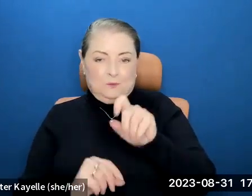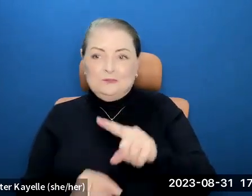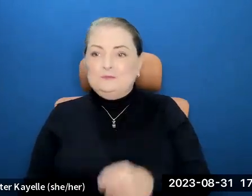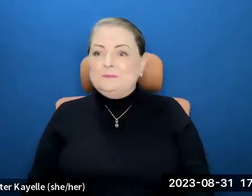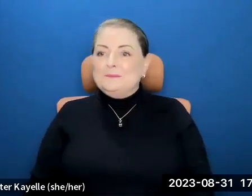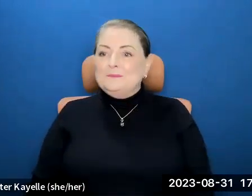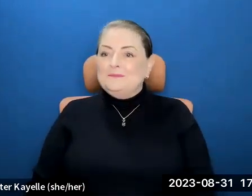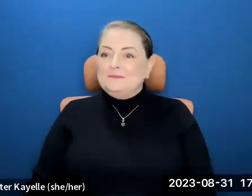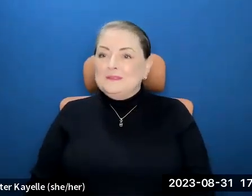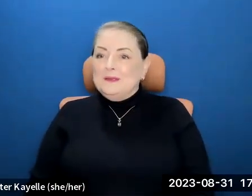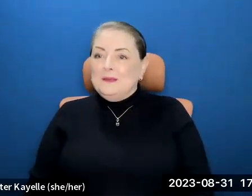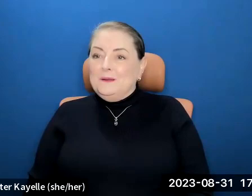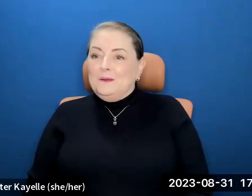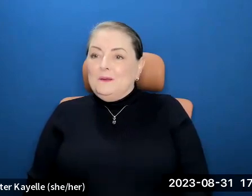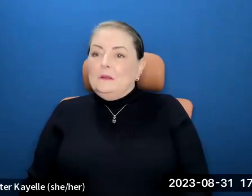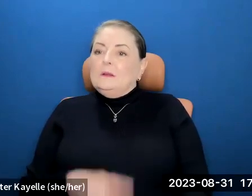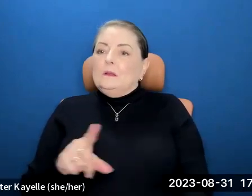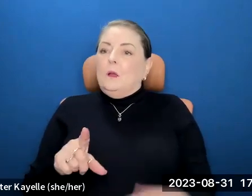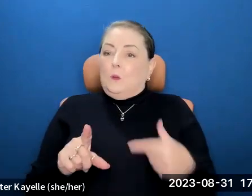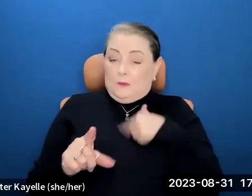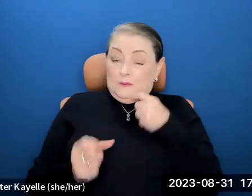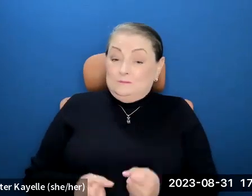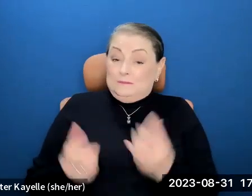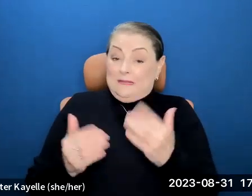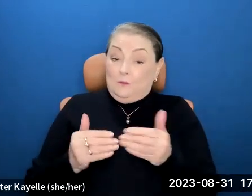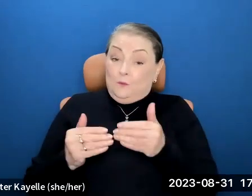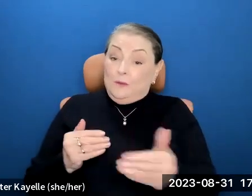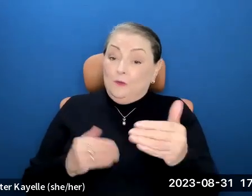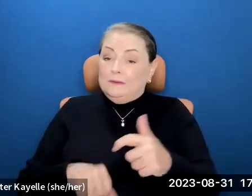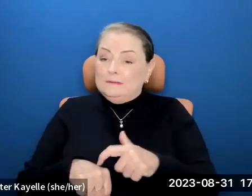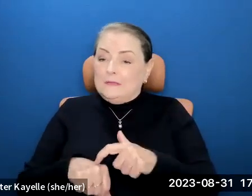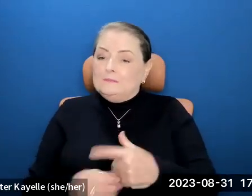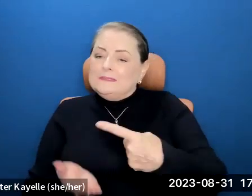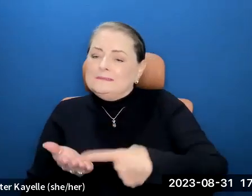all right we will spend the remainder of our time discussing the recommendations we